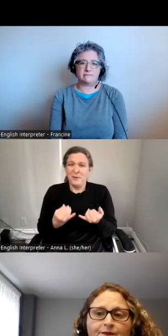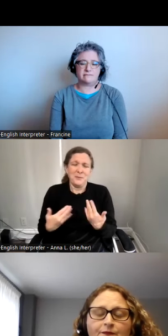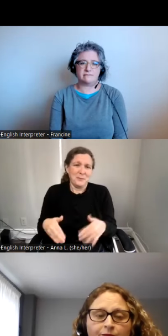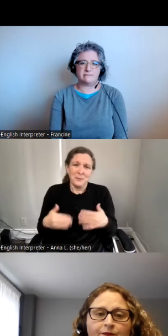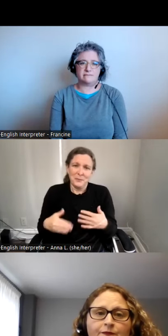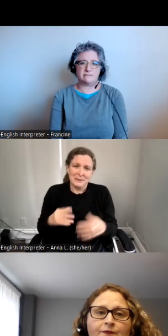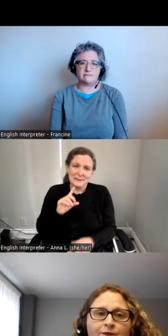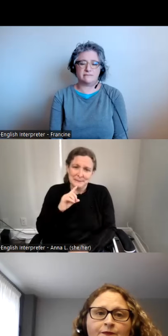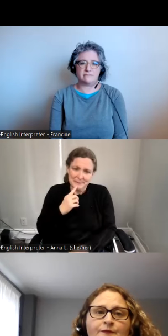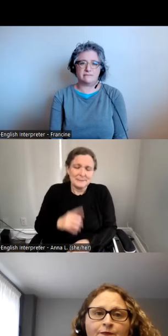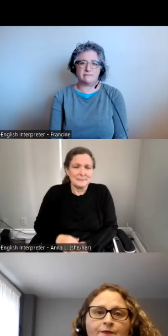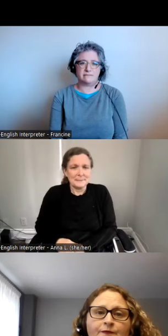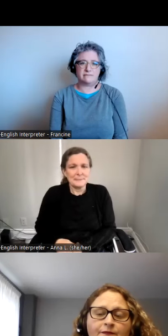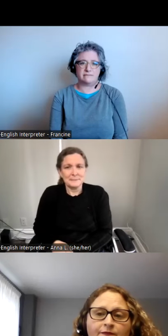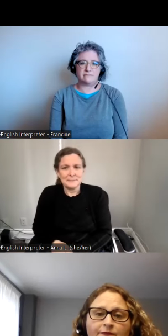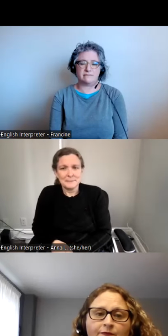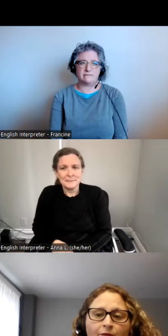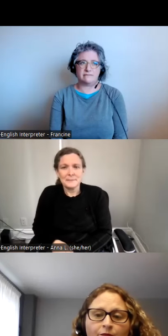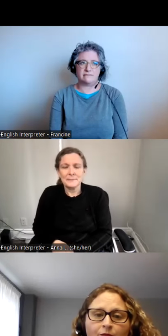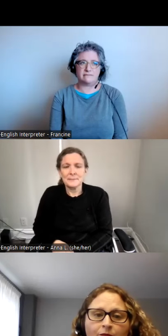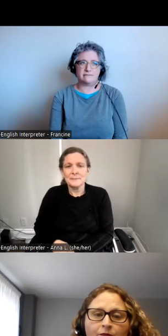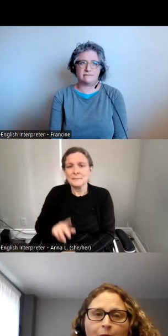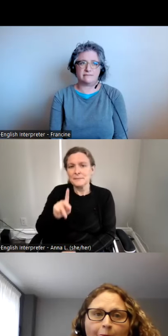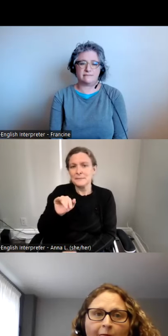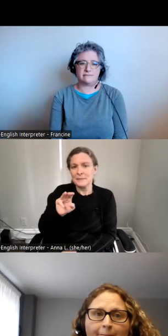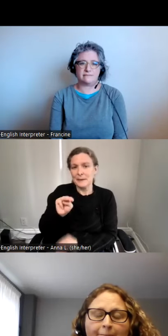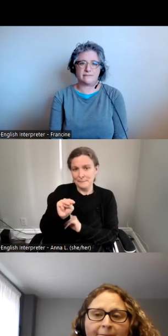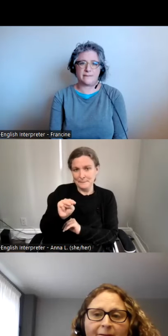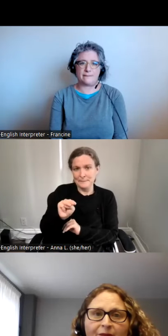or talk to your family doctor about vaccination